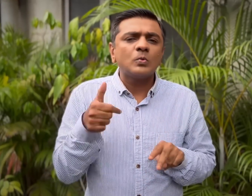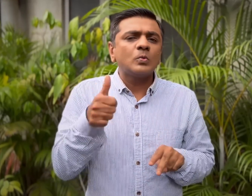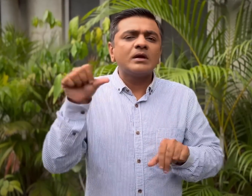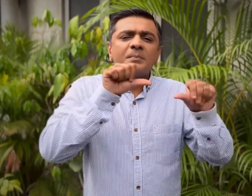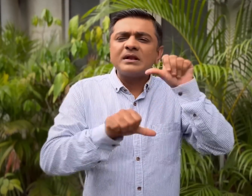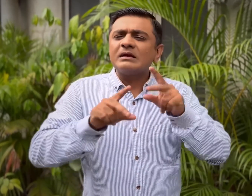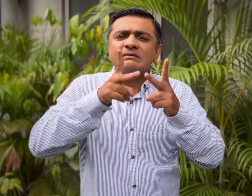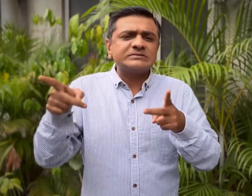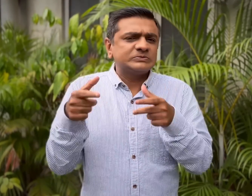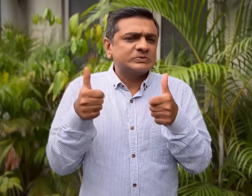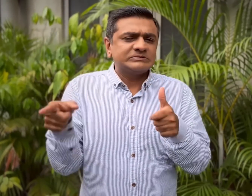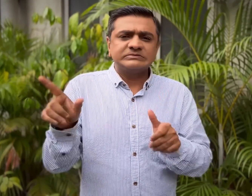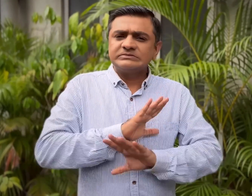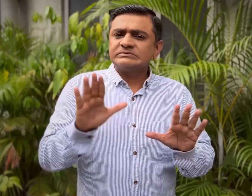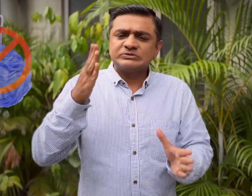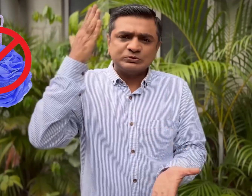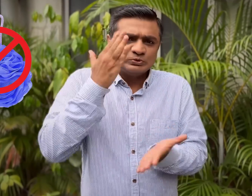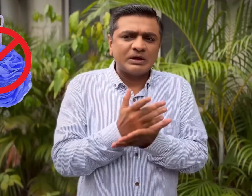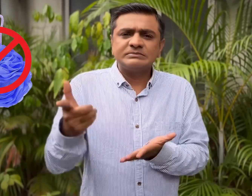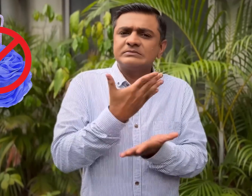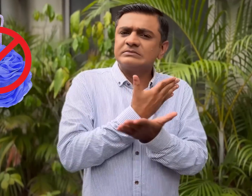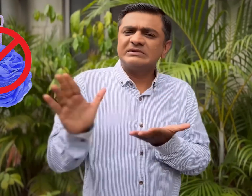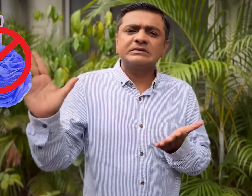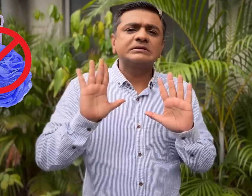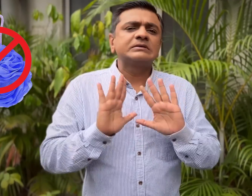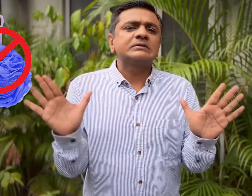They have chemicals in them. So it's better to stop using them.